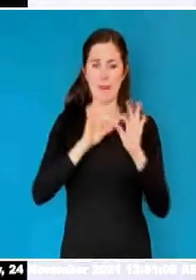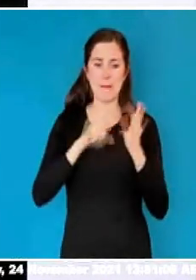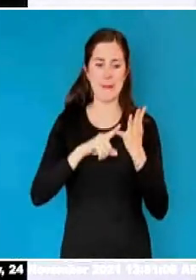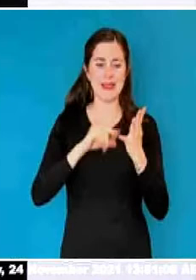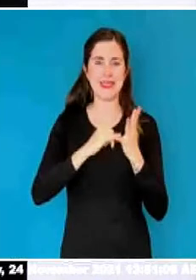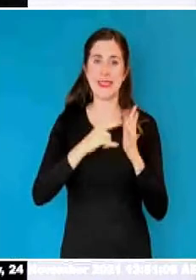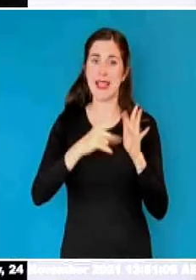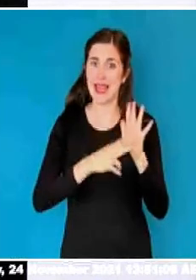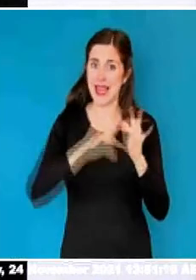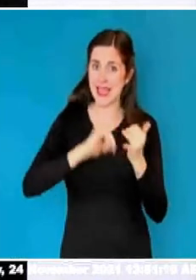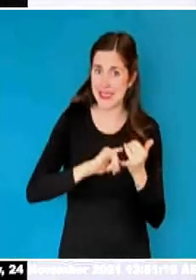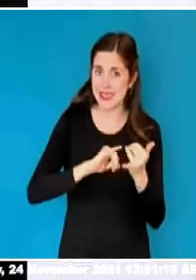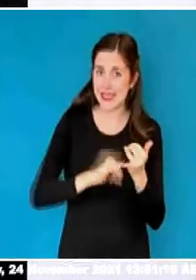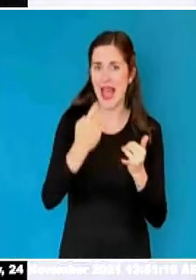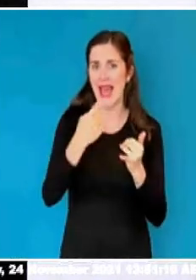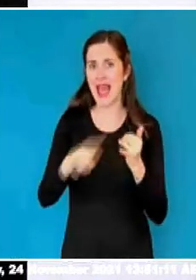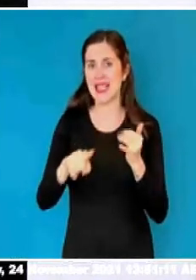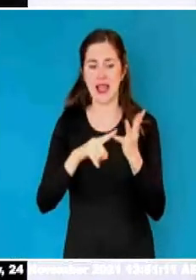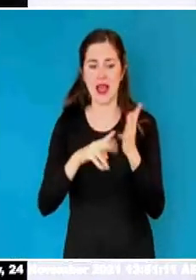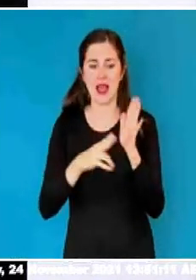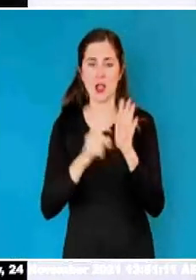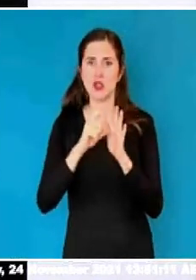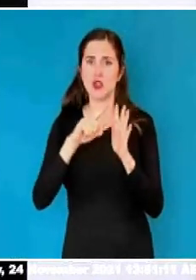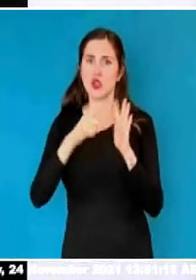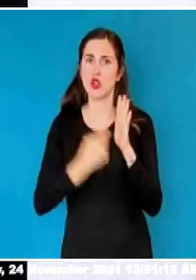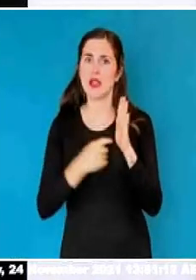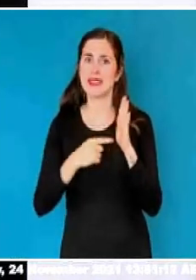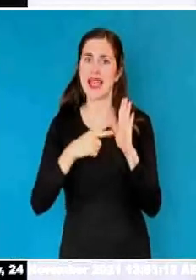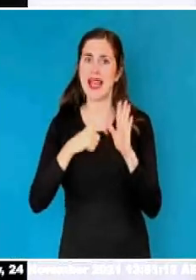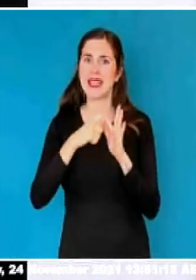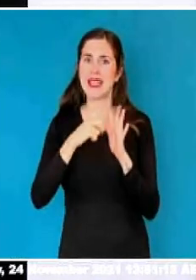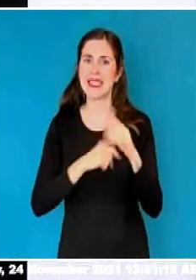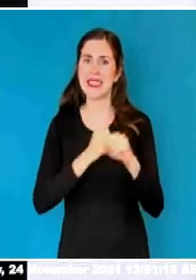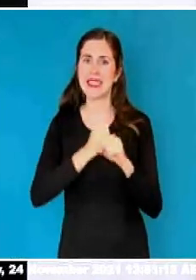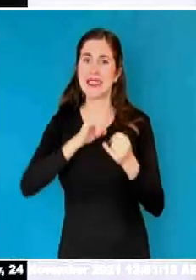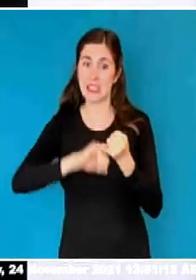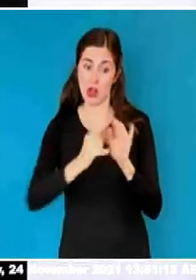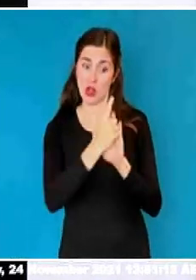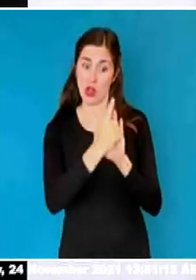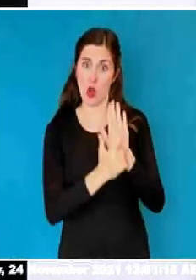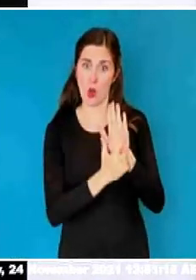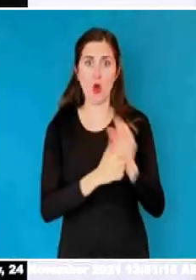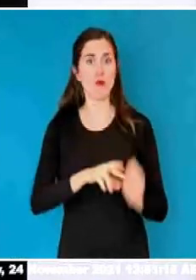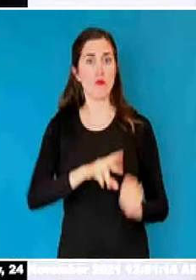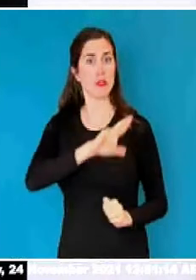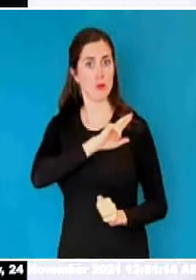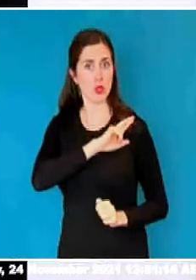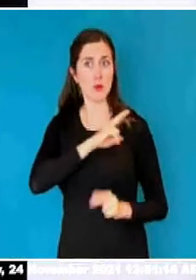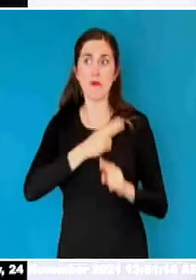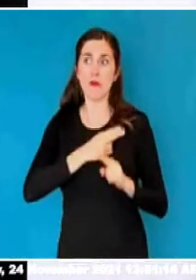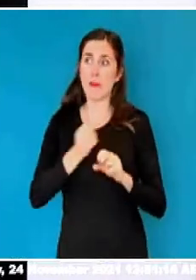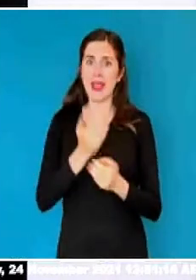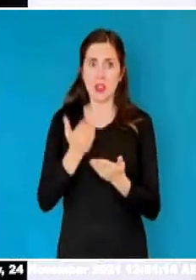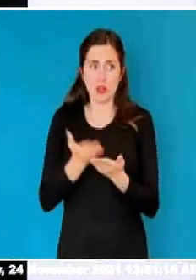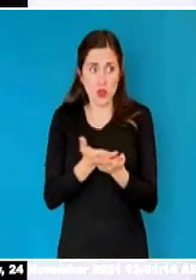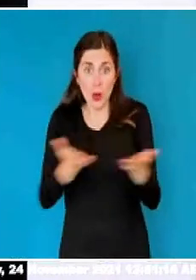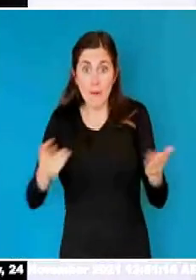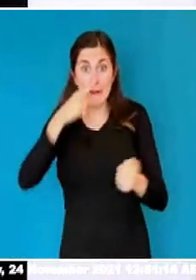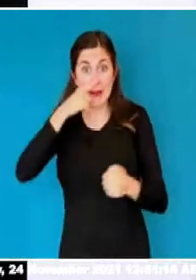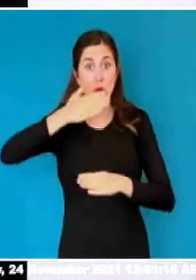employers. The duty is to ensure the health and safety of those in the workplace and